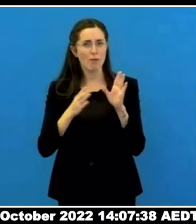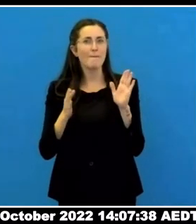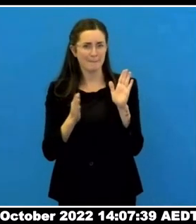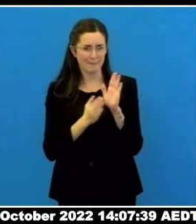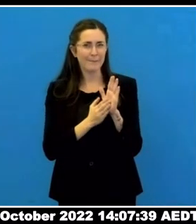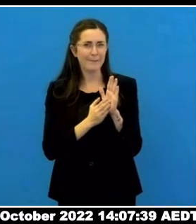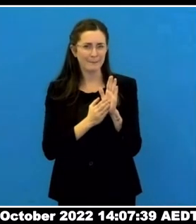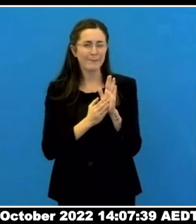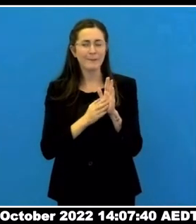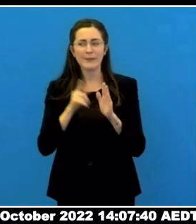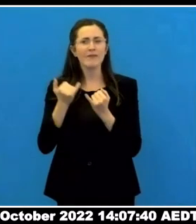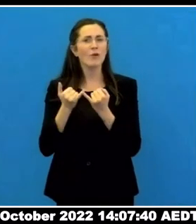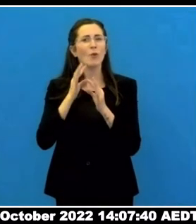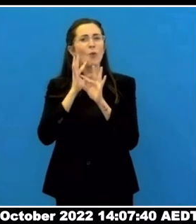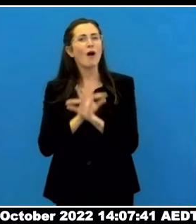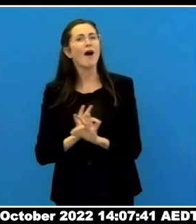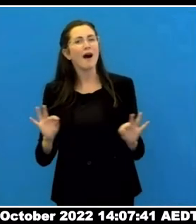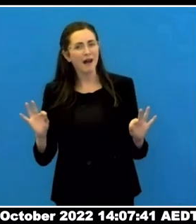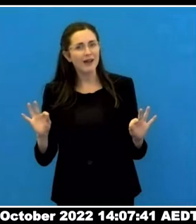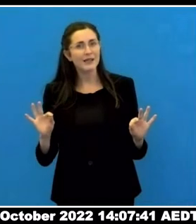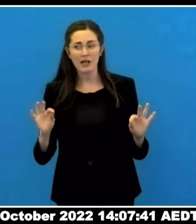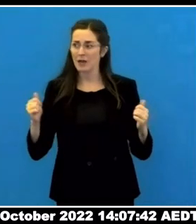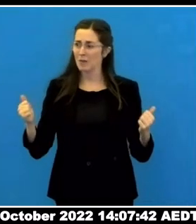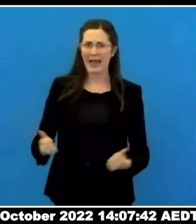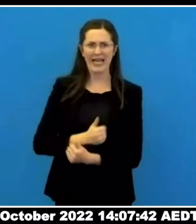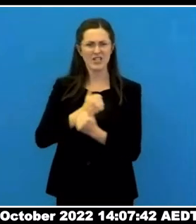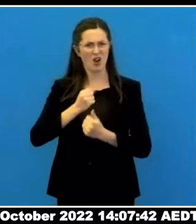which was very quiet, and there were lots of old people.